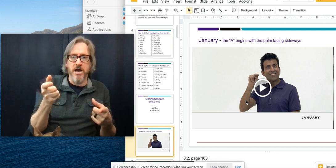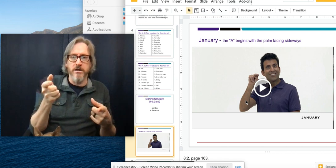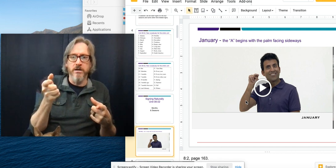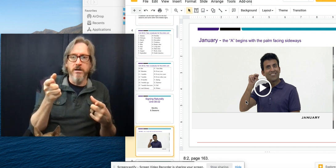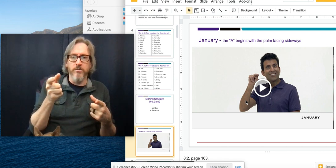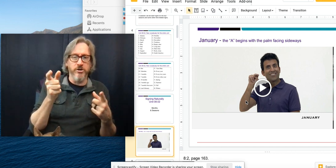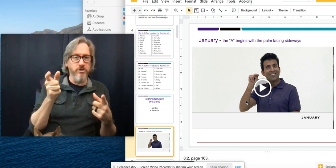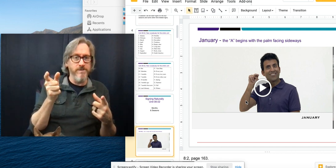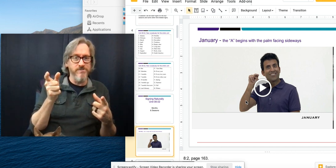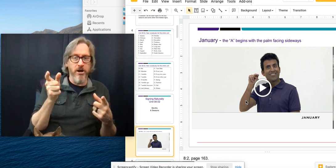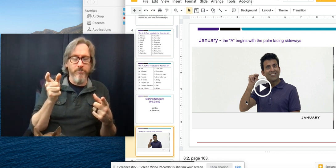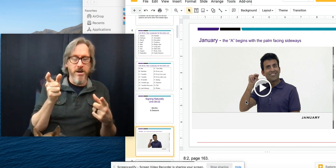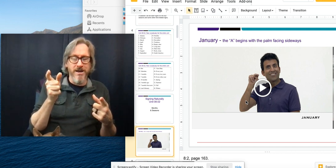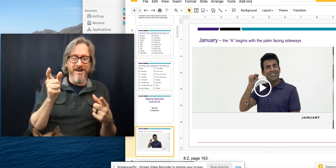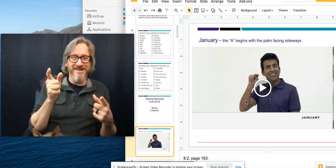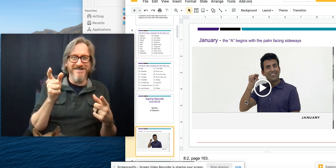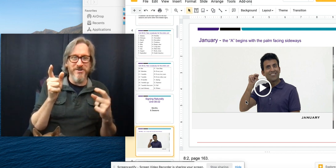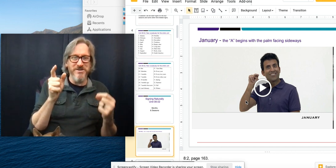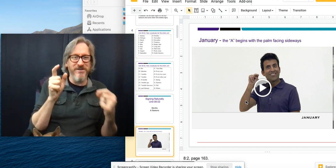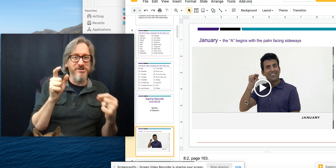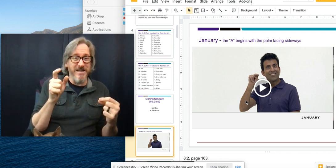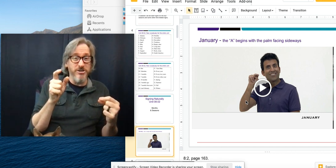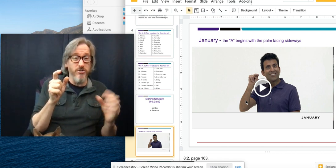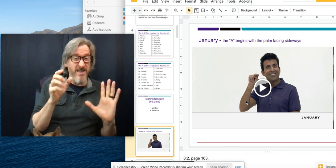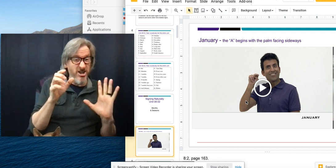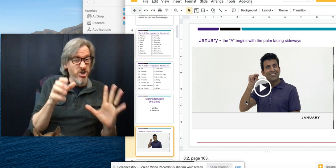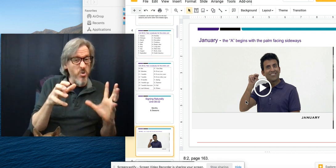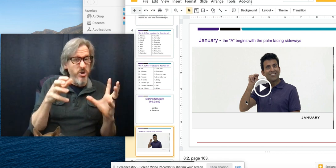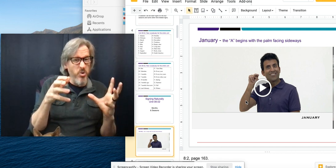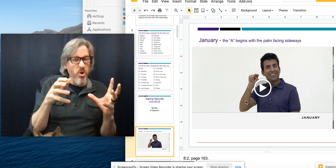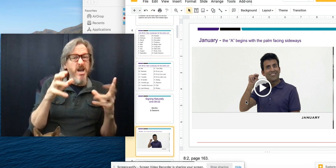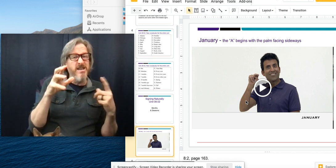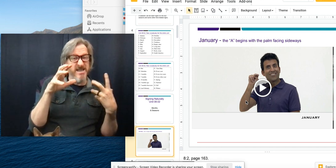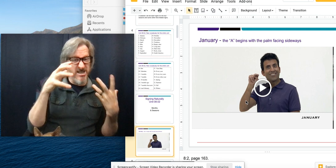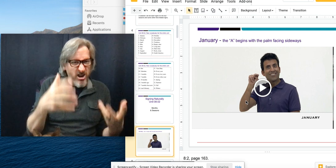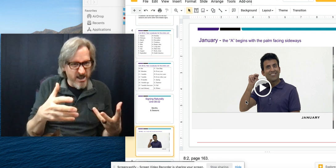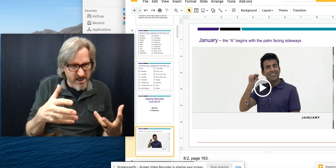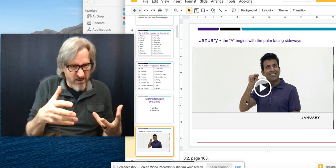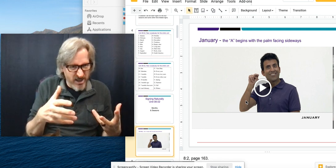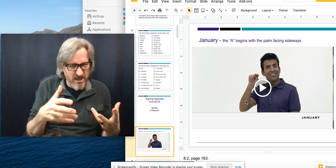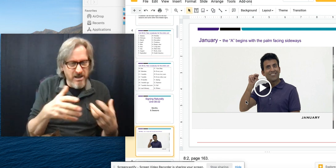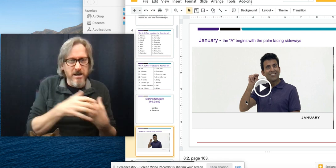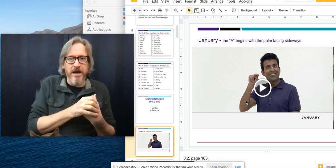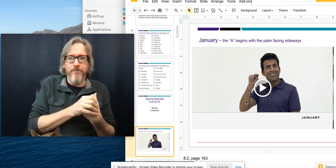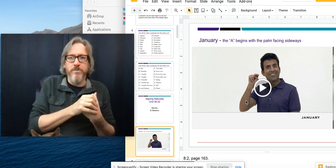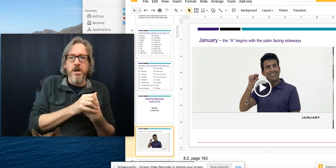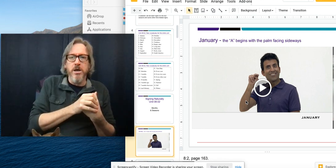John with a creepy smile is going to fingerspell each one and then show you the subtleties of it um